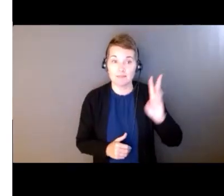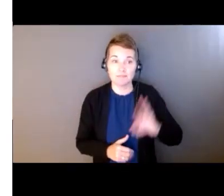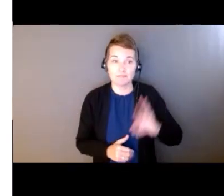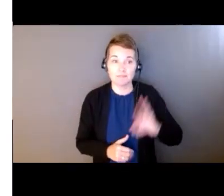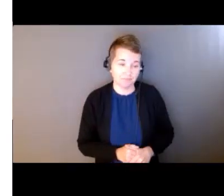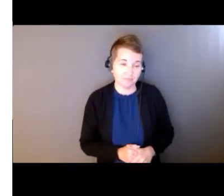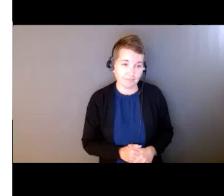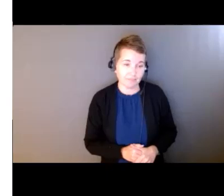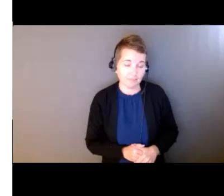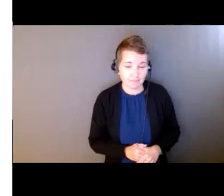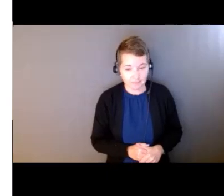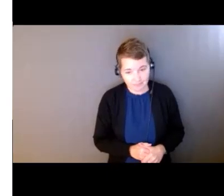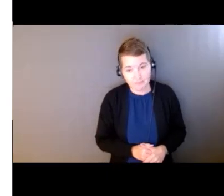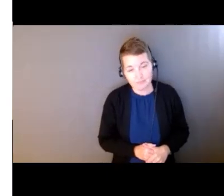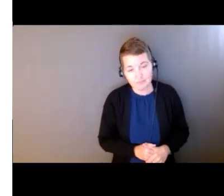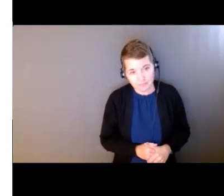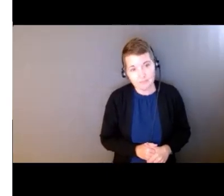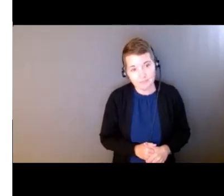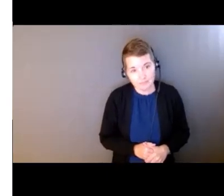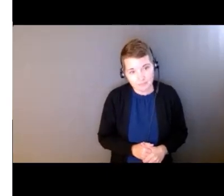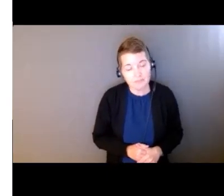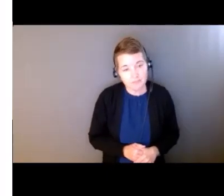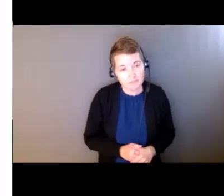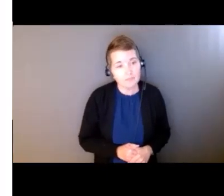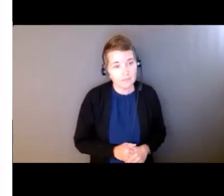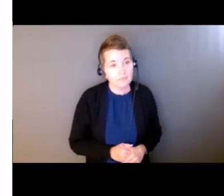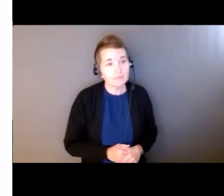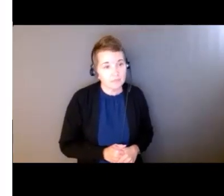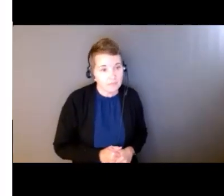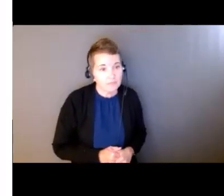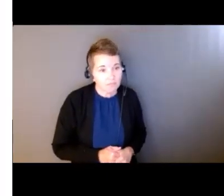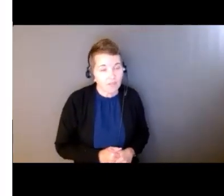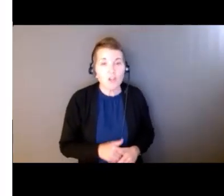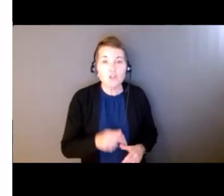So upon completing the Activity Description section, applicants will